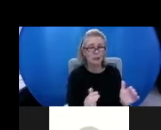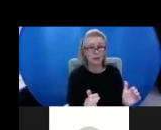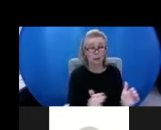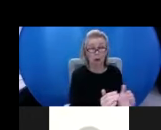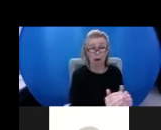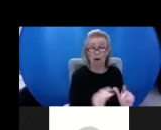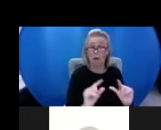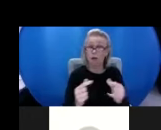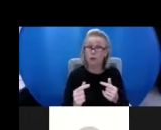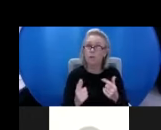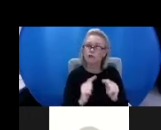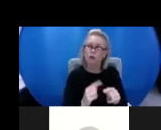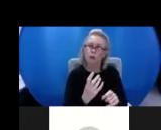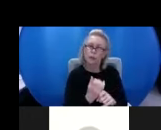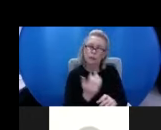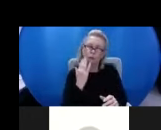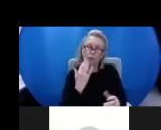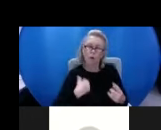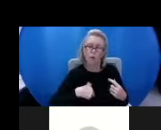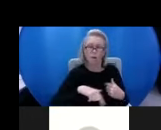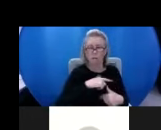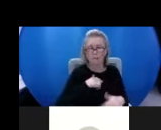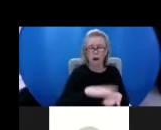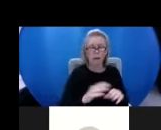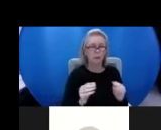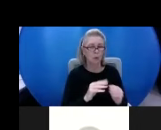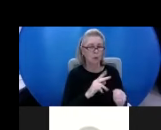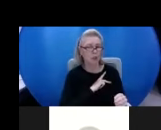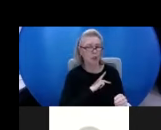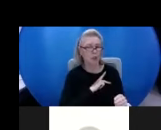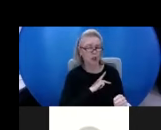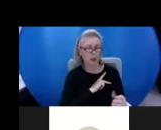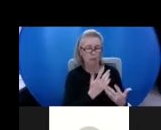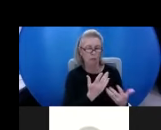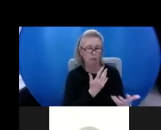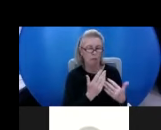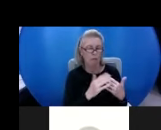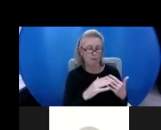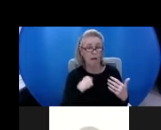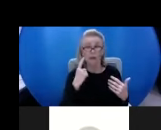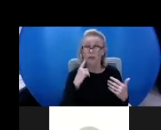us—to know us like on a more personal level, which I thought was like really important and special.